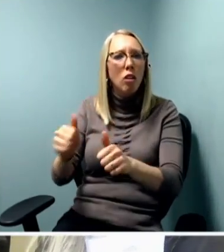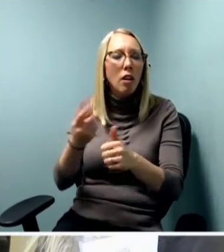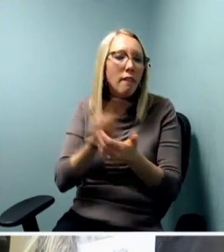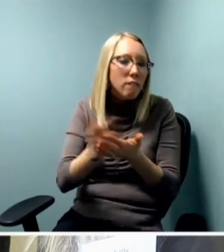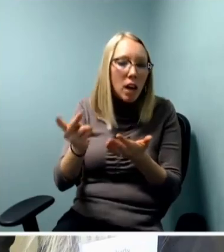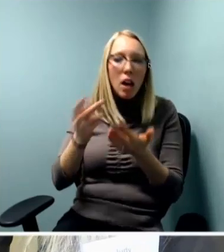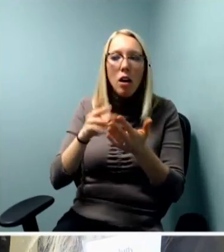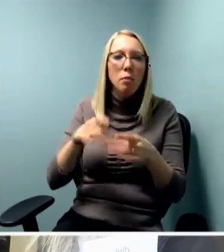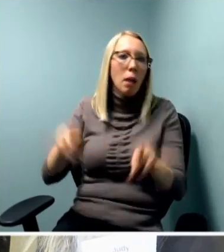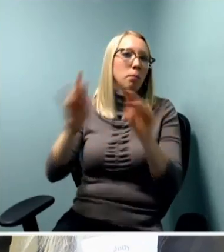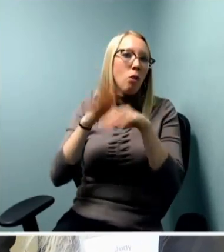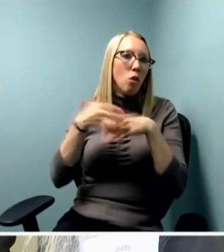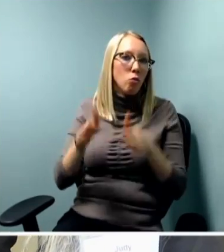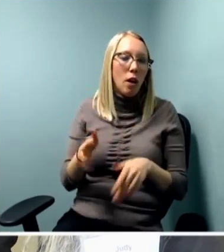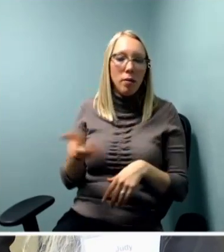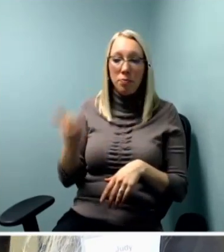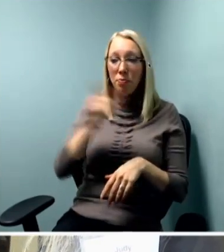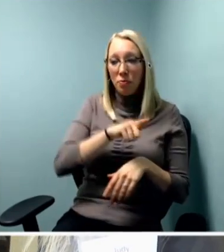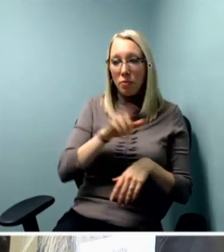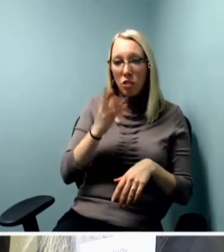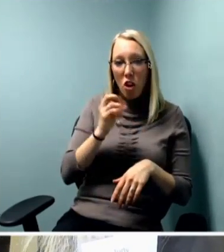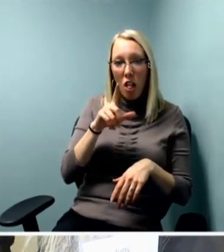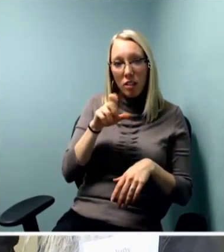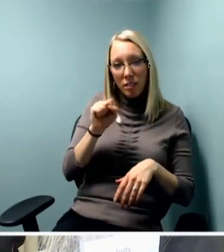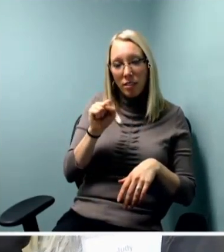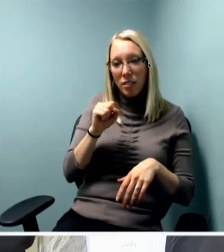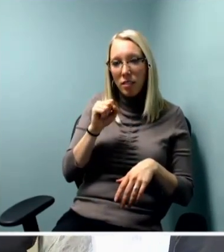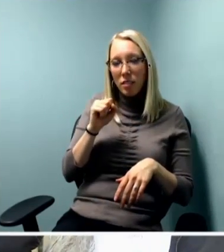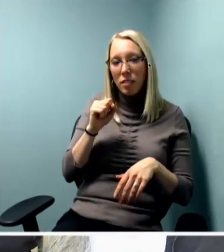(Charles) The school of trial and error. That's quite an answer.